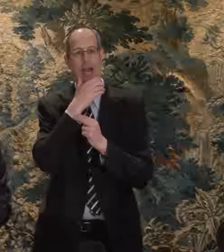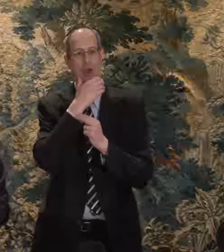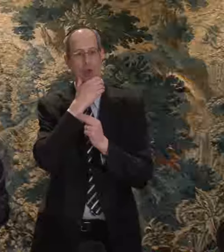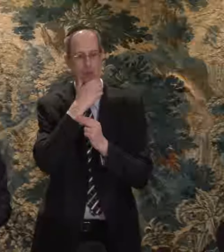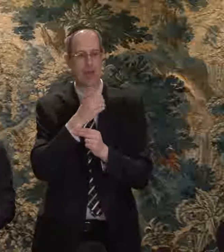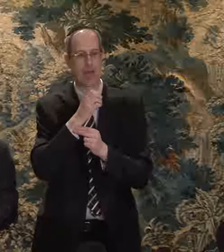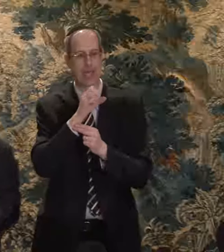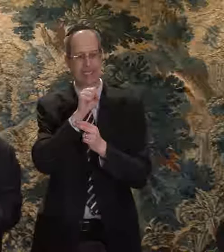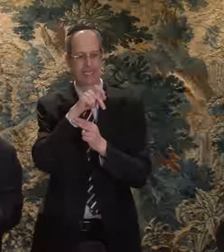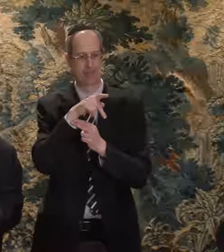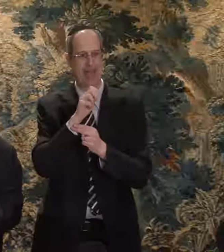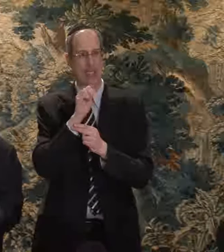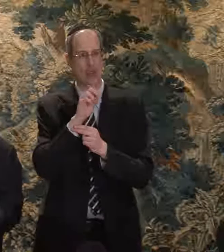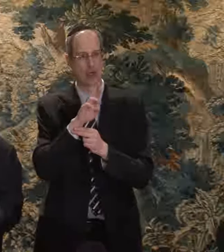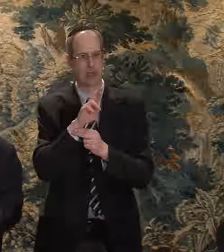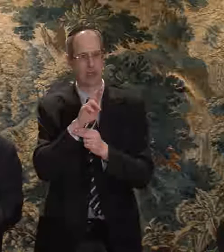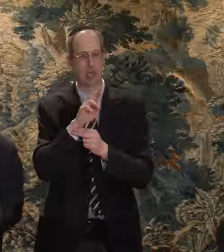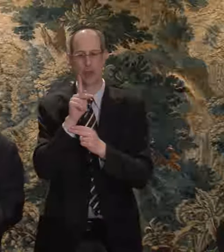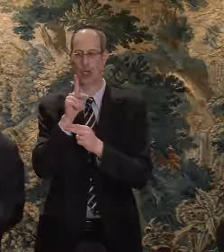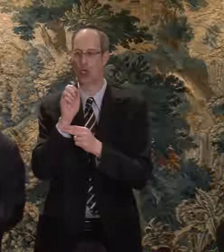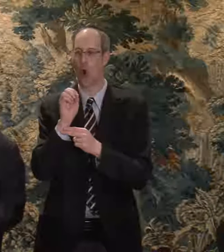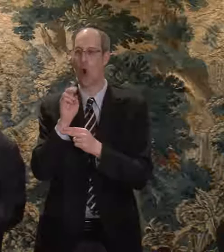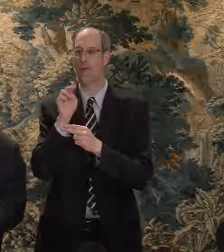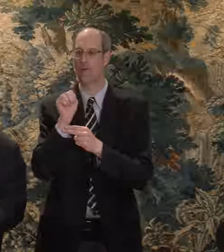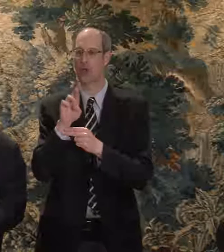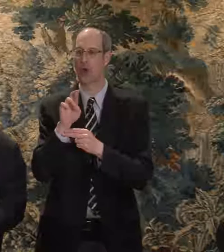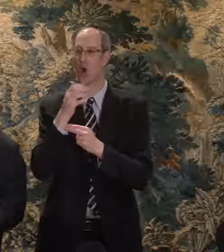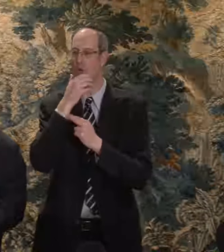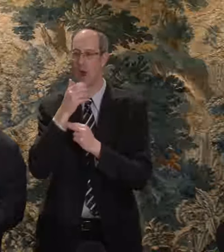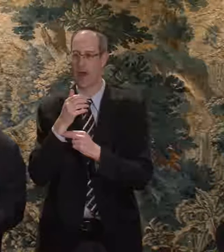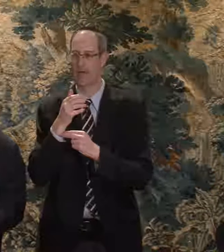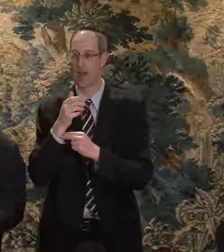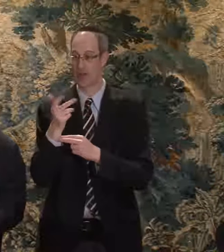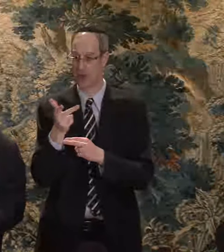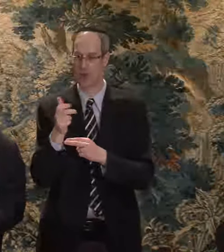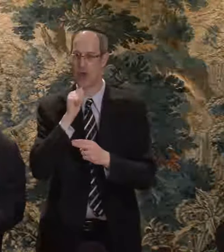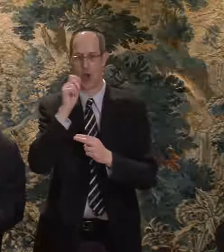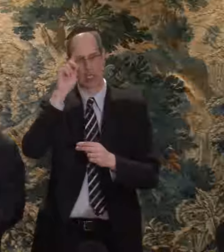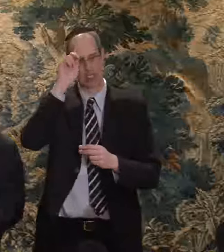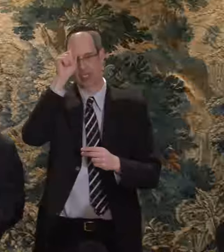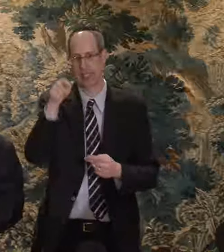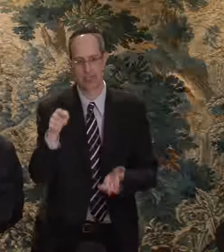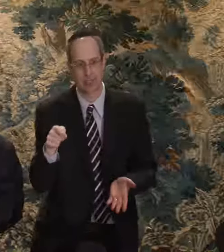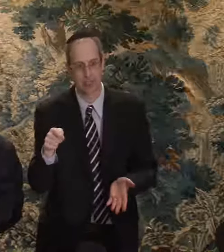imagine the corner of these three they were not geniuses and yet they became